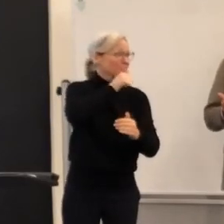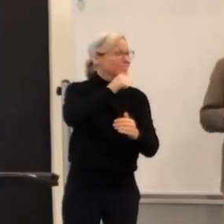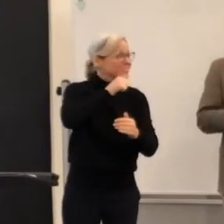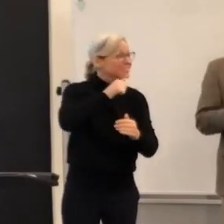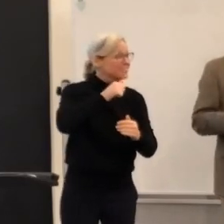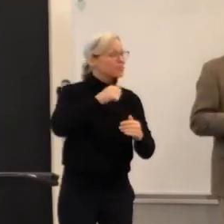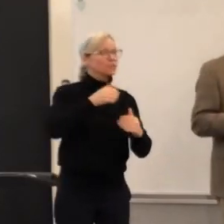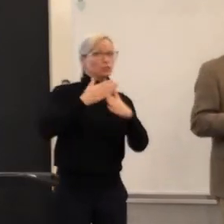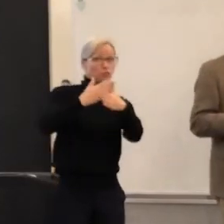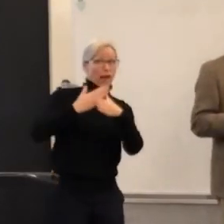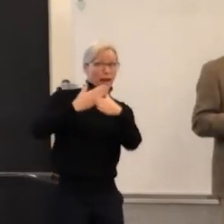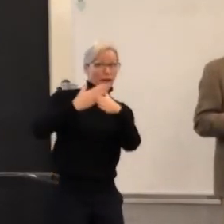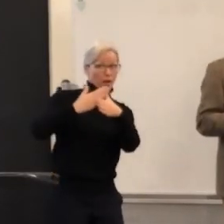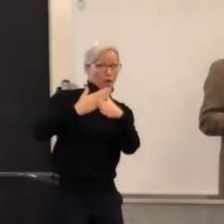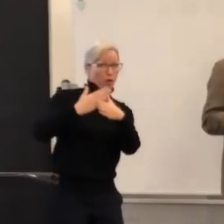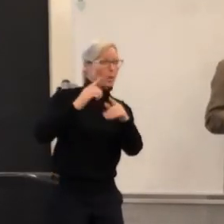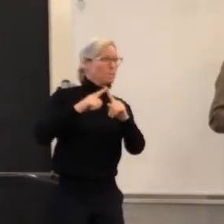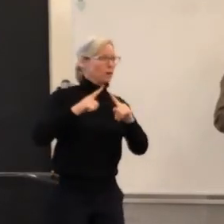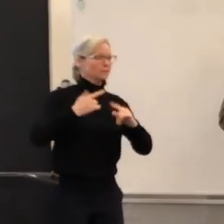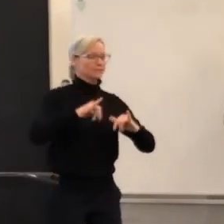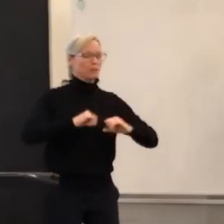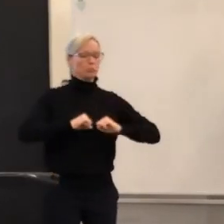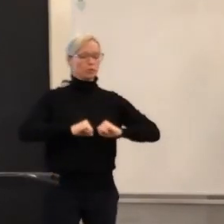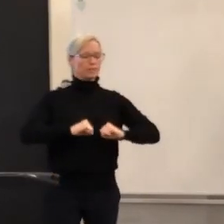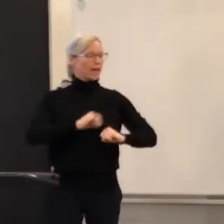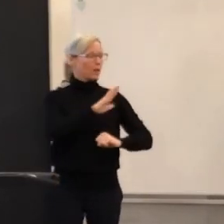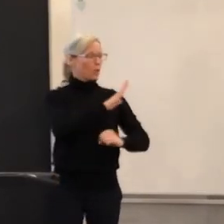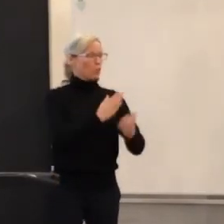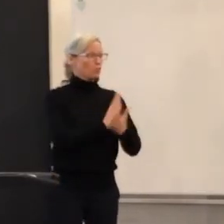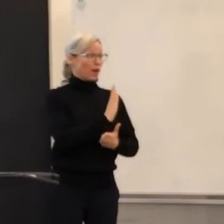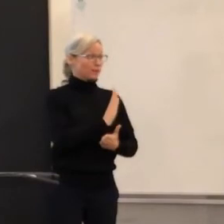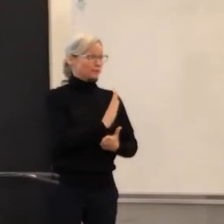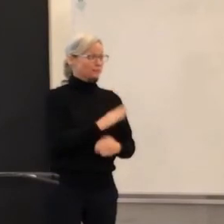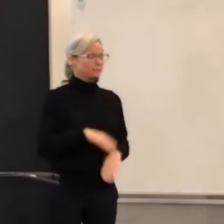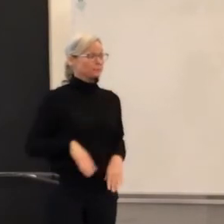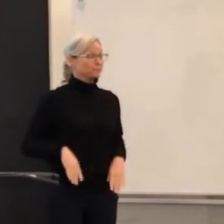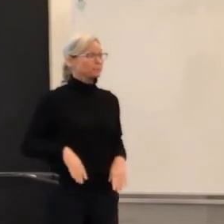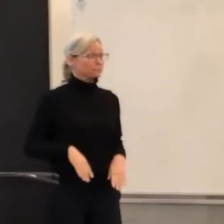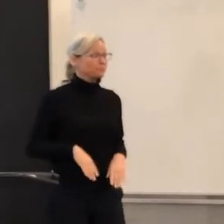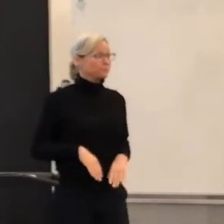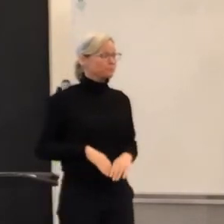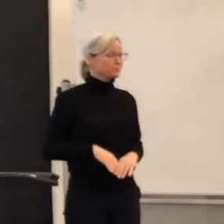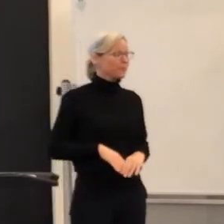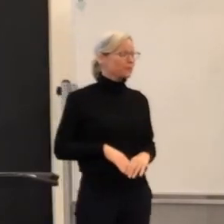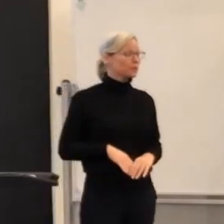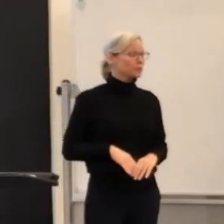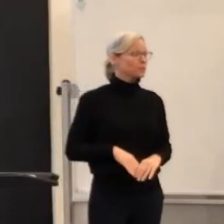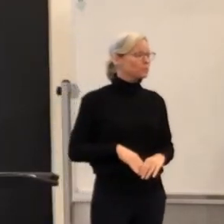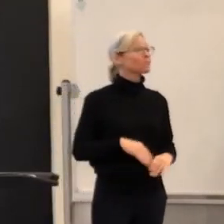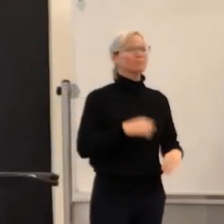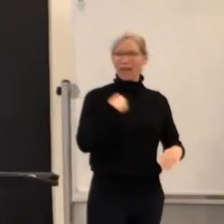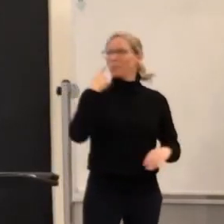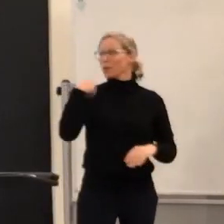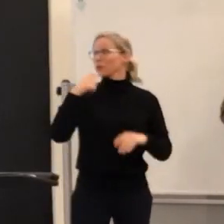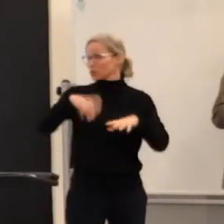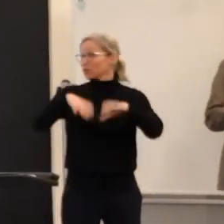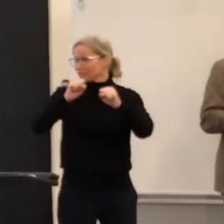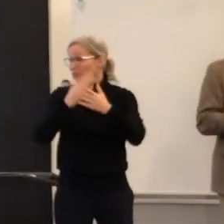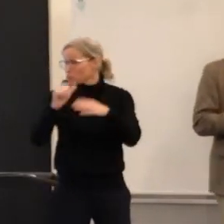without jeopardizing your patent rights. I would advise that we engage in some training about that,